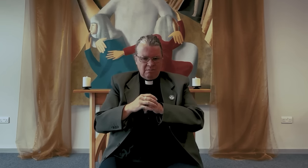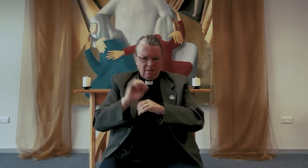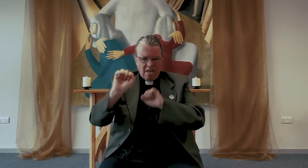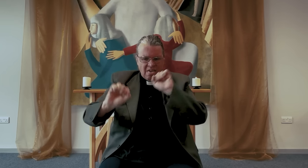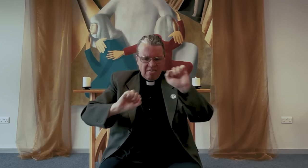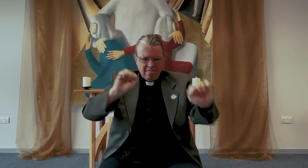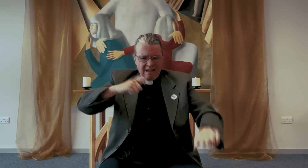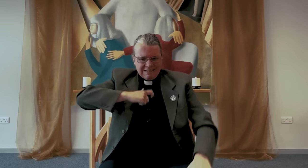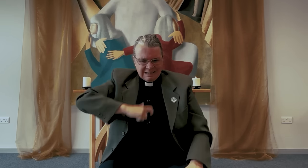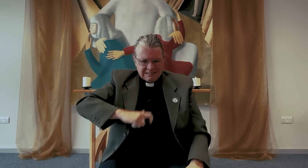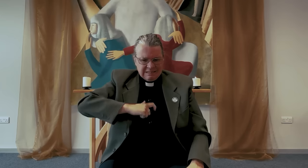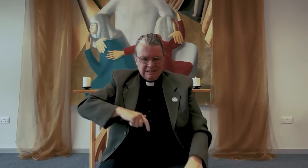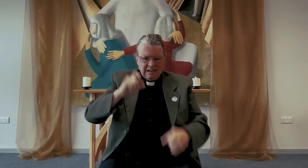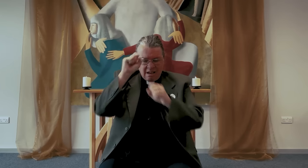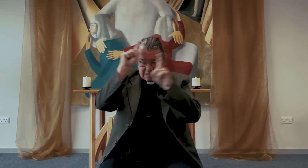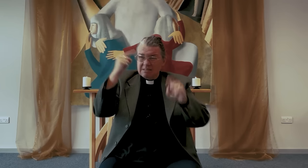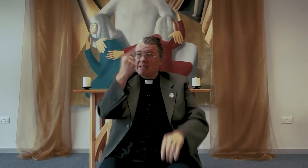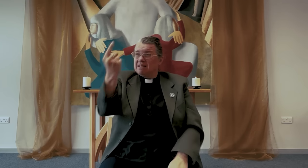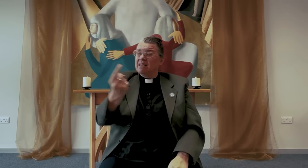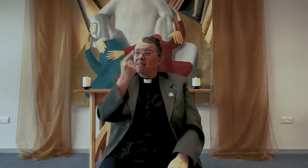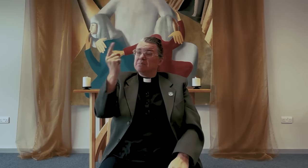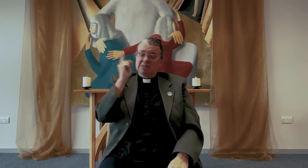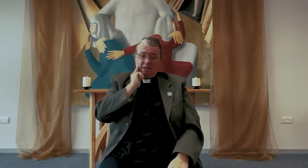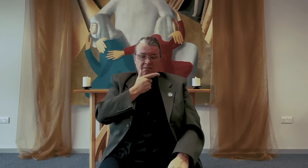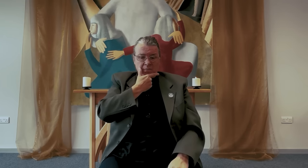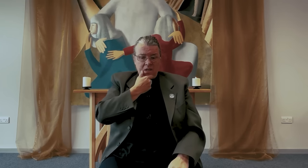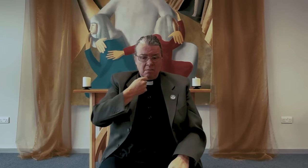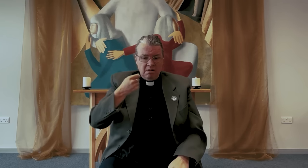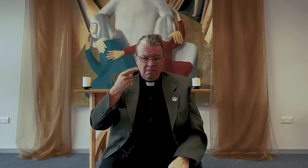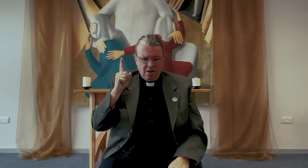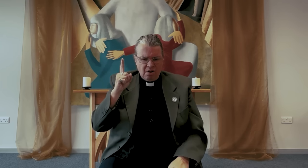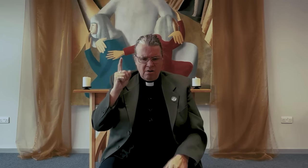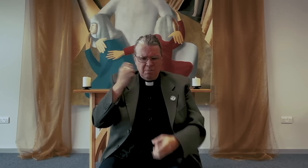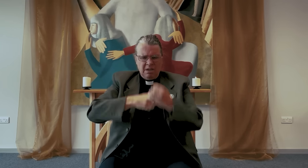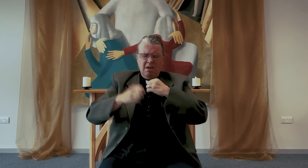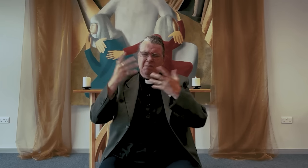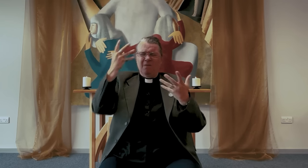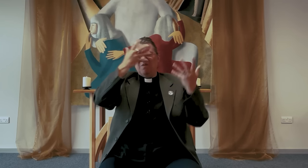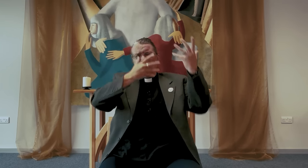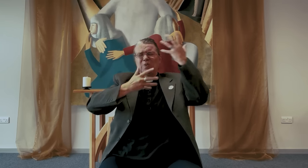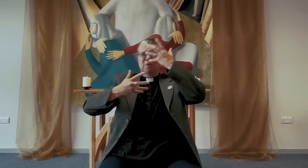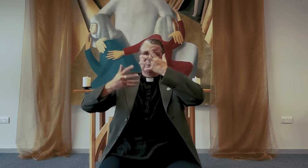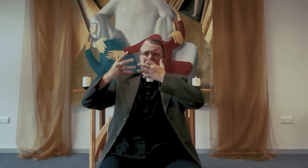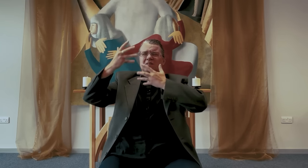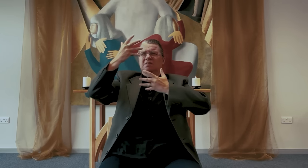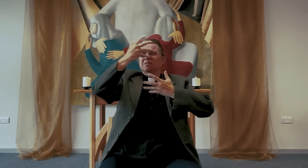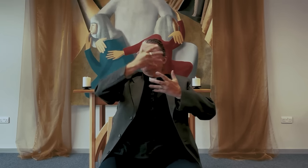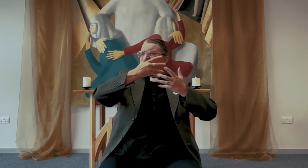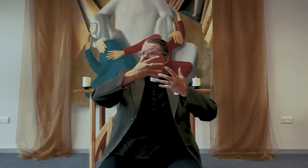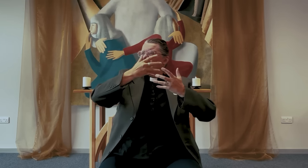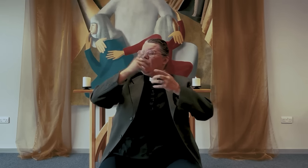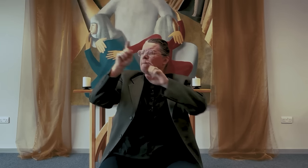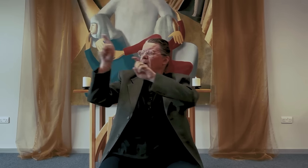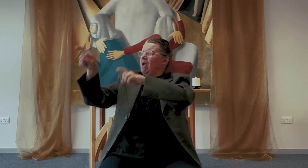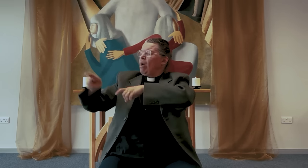Their identity, their understanding of themselves, the people of God, has been fogged and confused